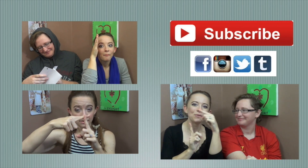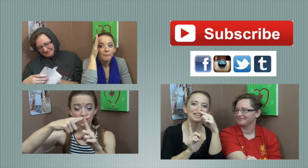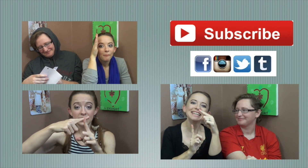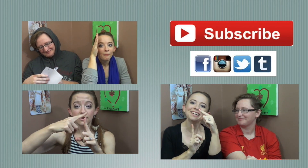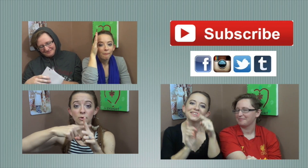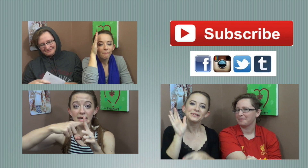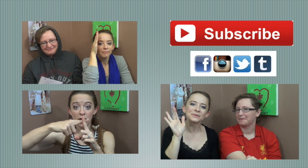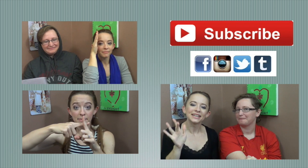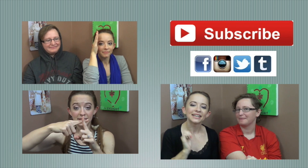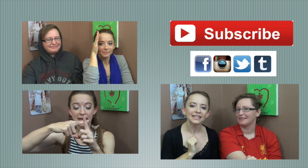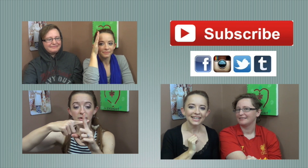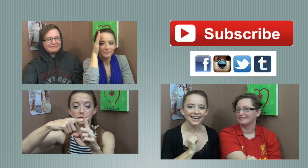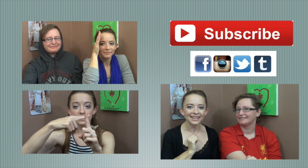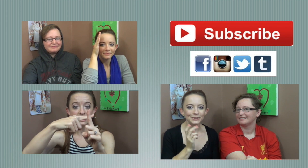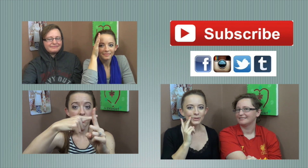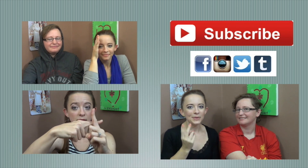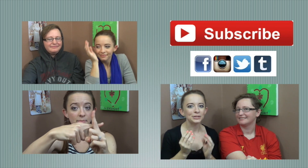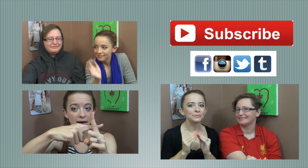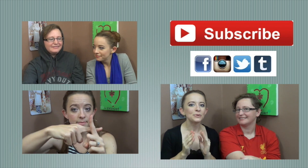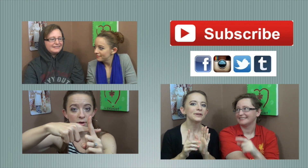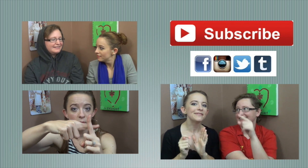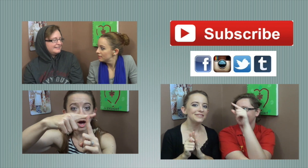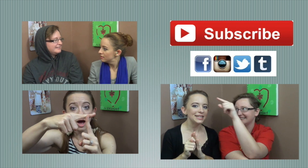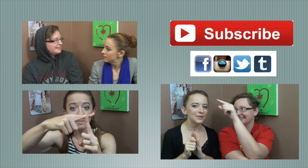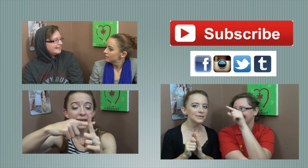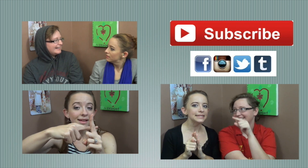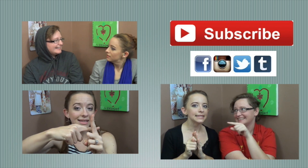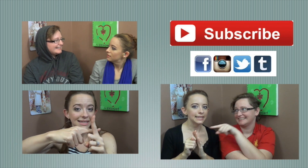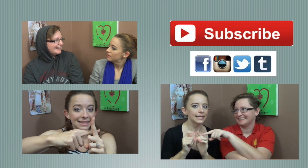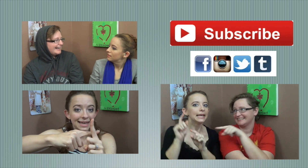over here that you can click on to watch more videos.